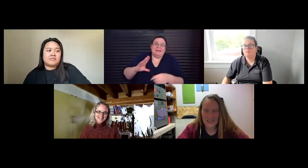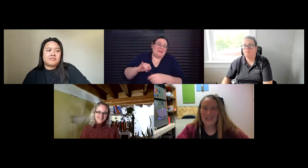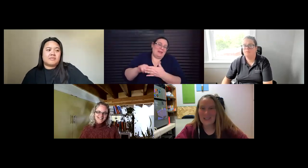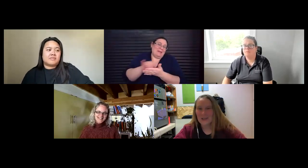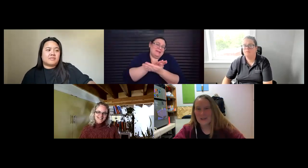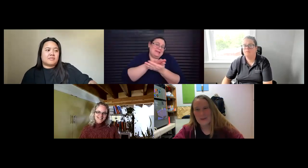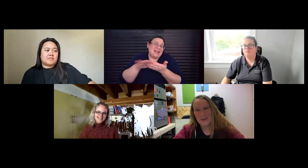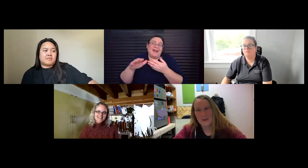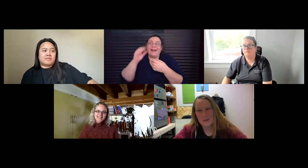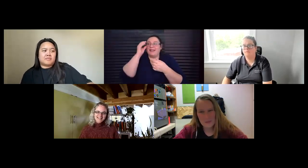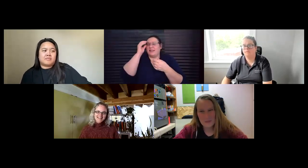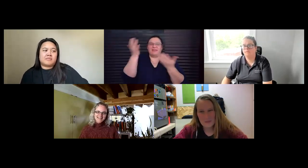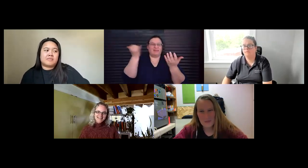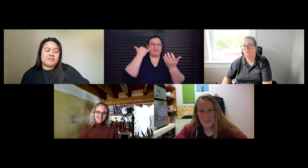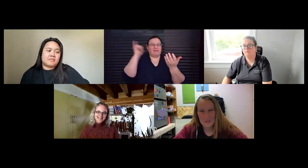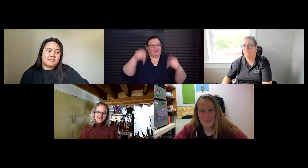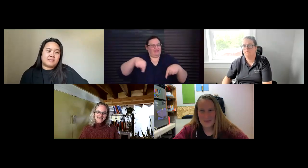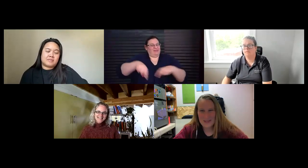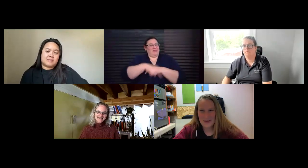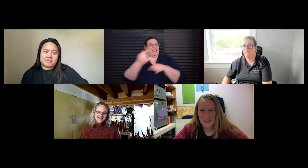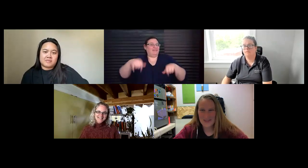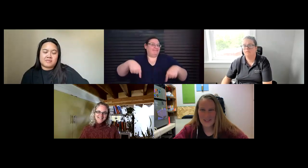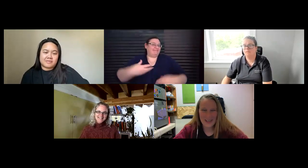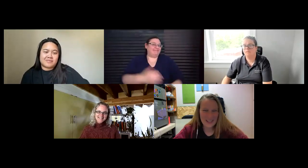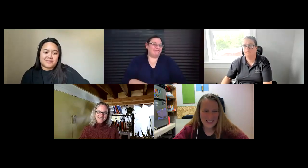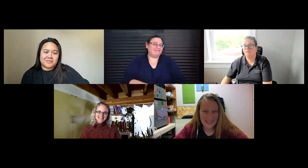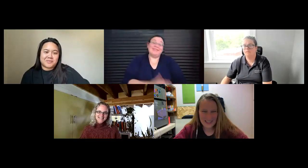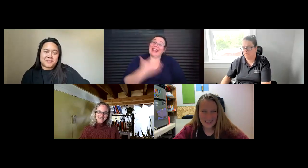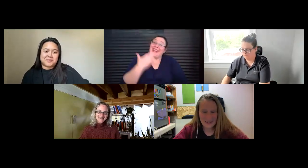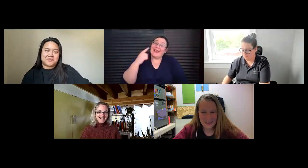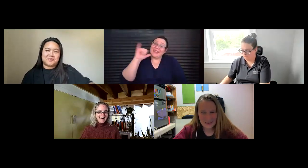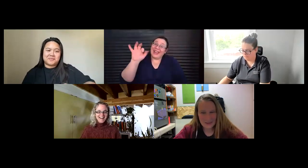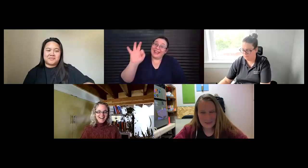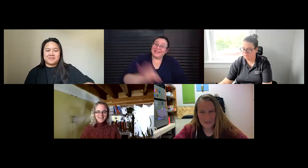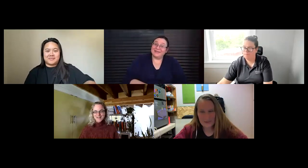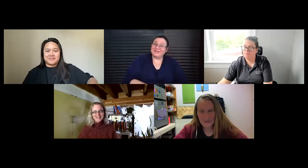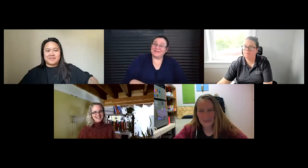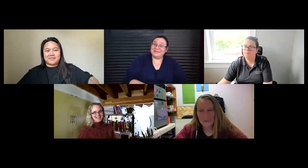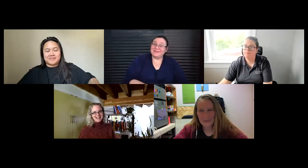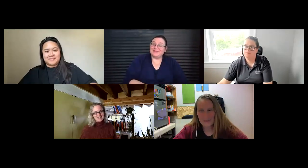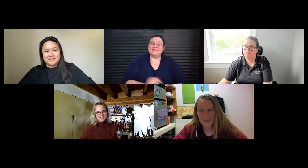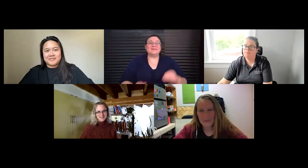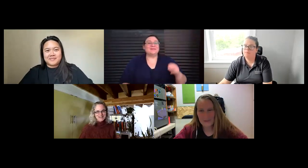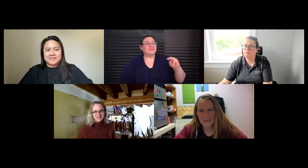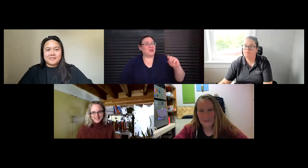Kind of like here. So thanks for that. Yeah. Really the thanks goes to you.